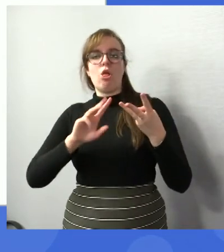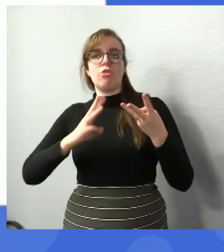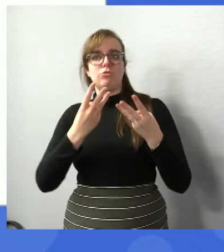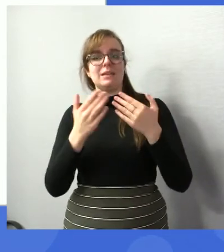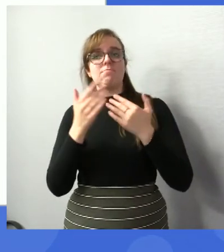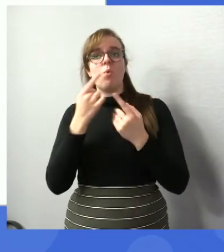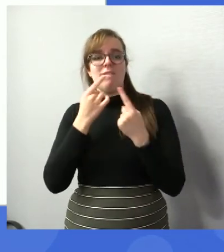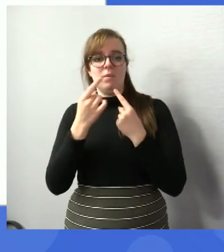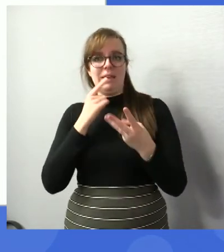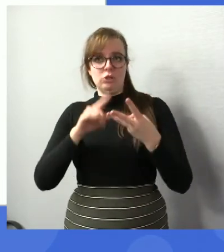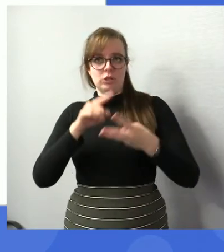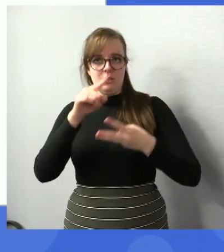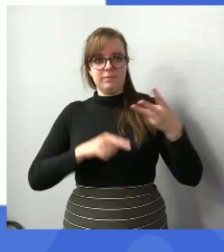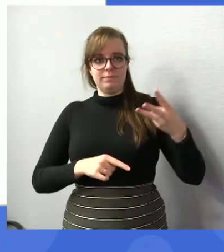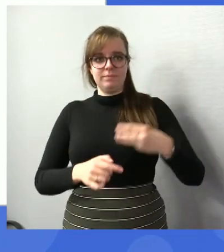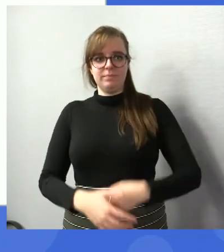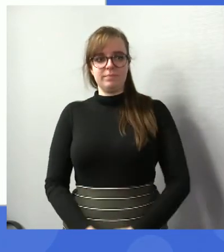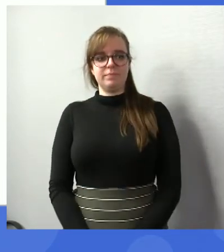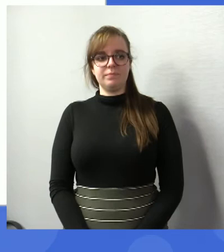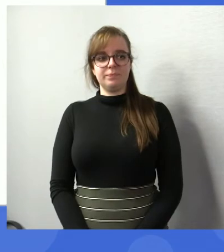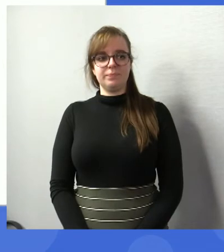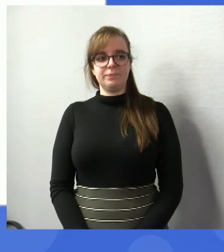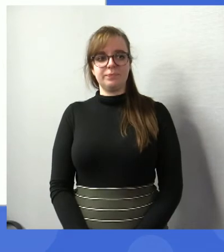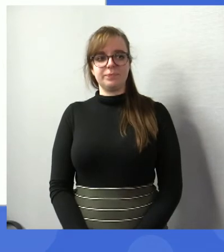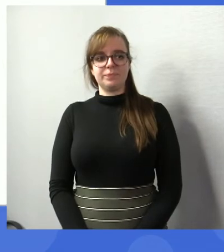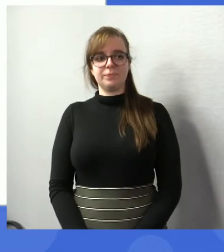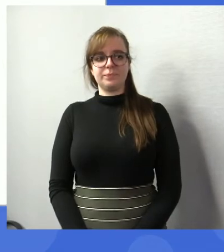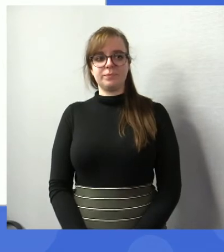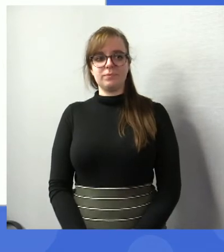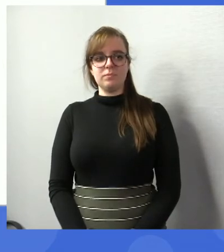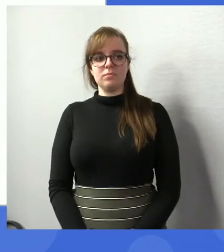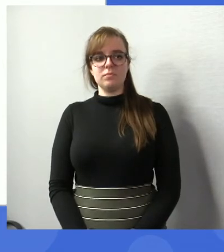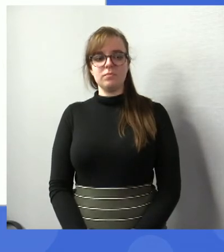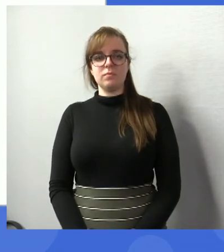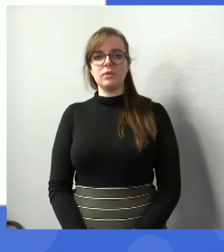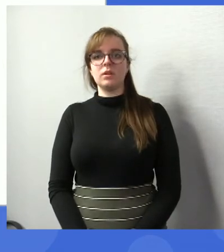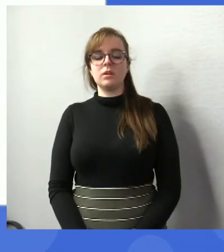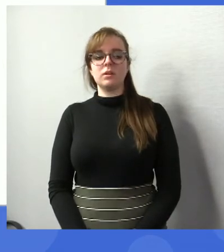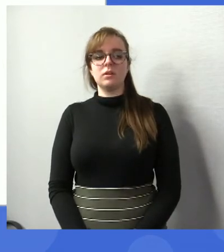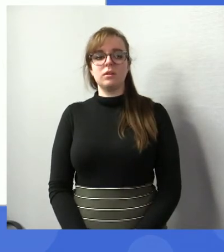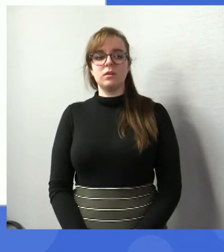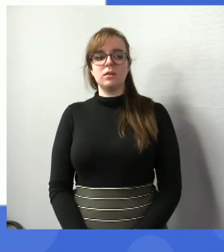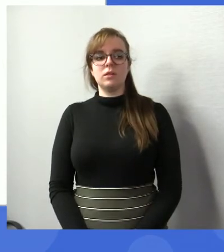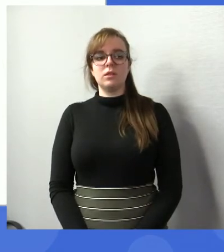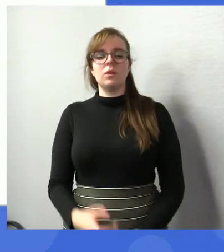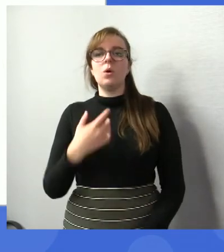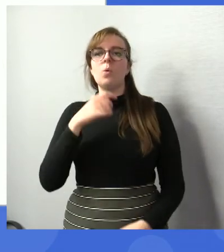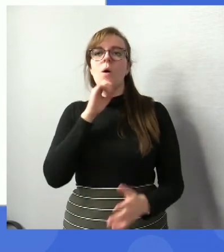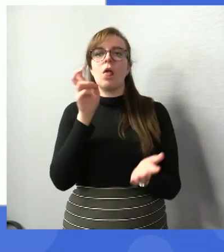back at another juncture we are going to register at least a hundred votes and it